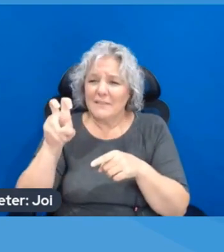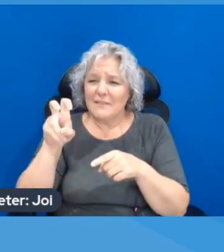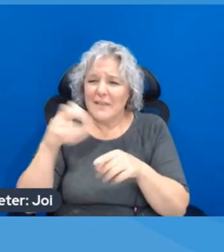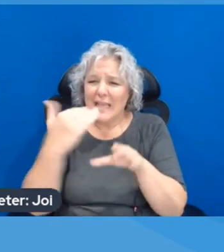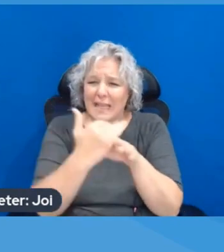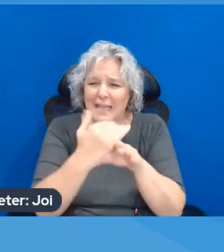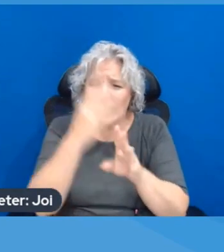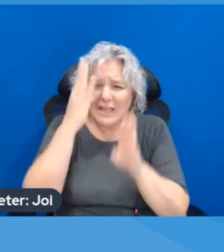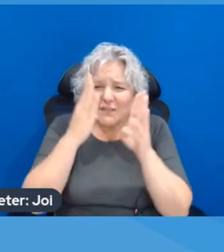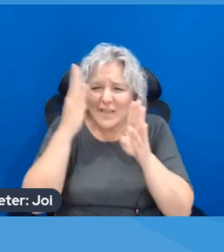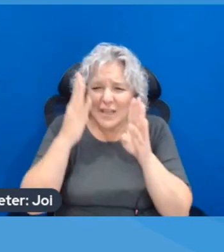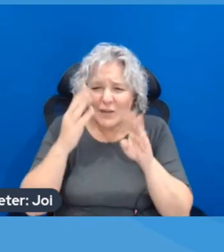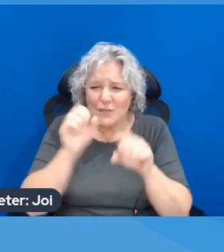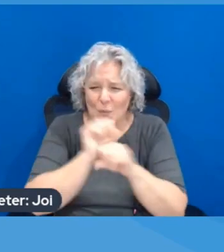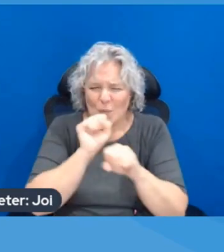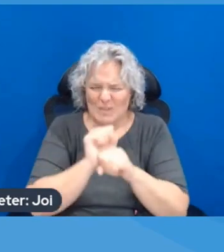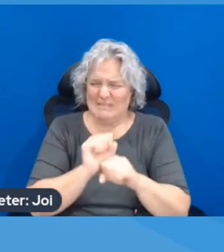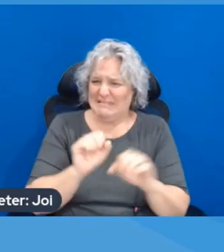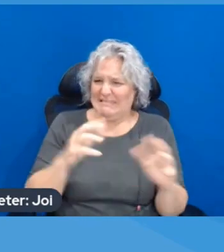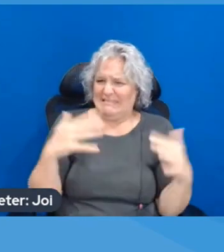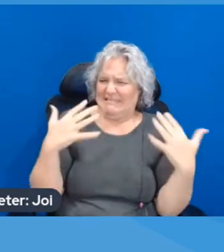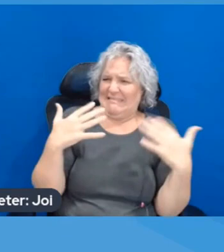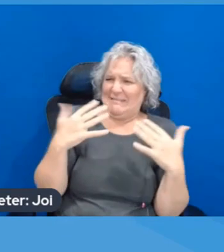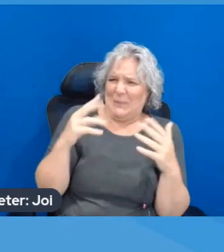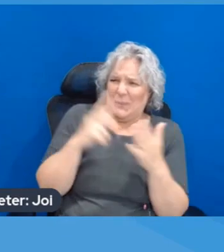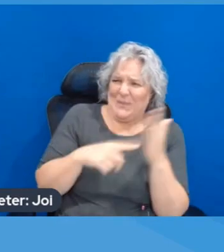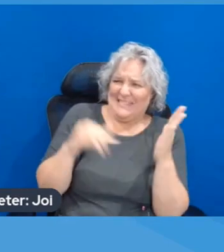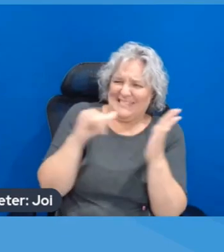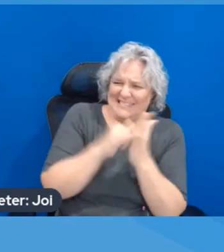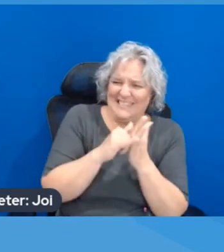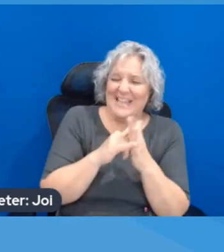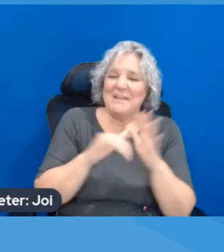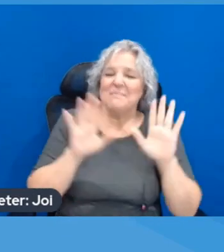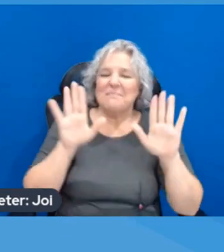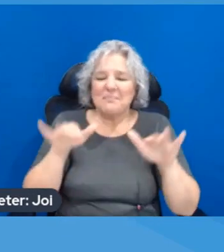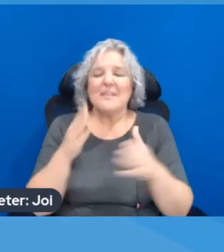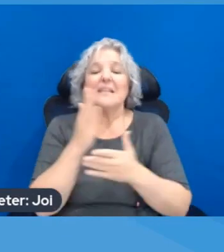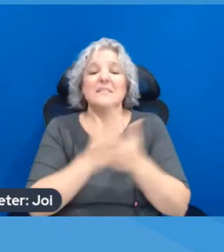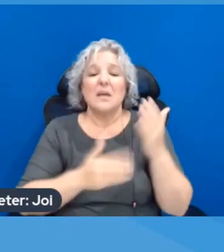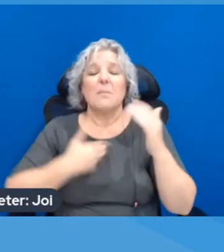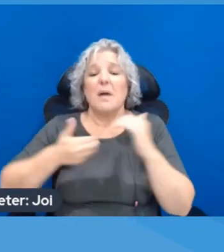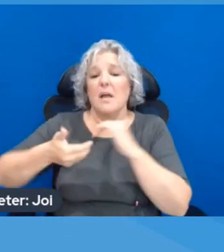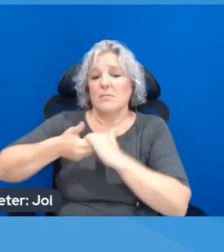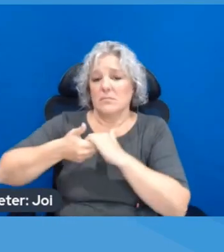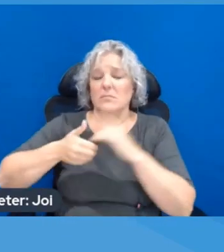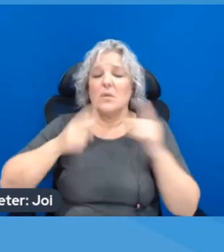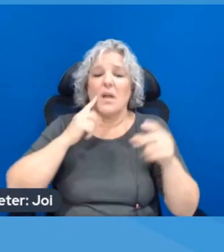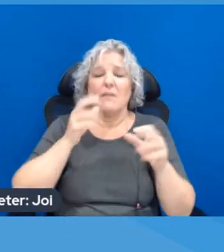So Clayton Christensen and his colleagues have described that as really